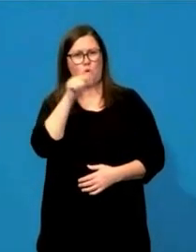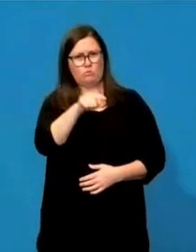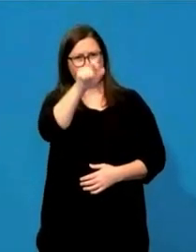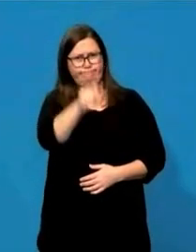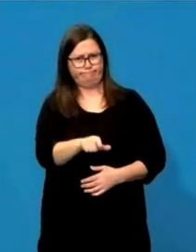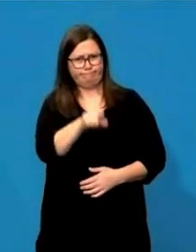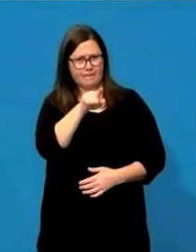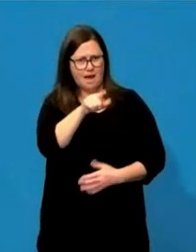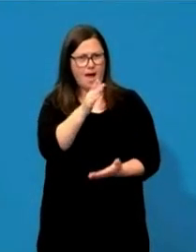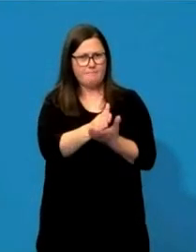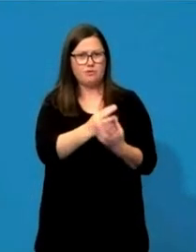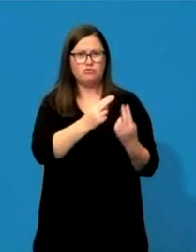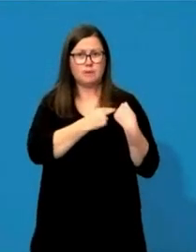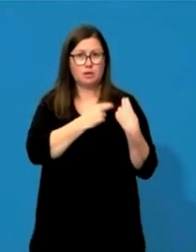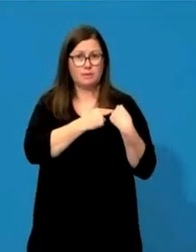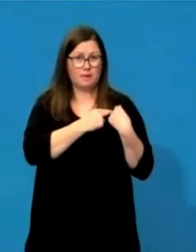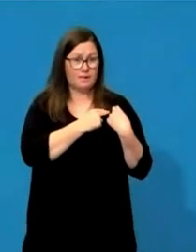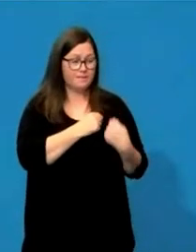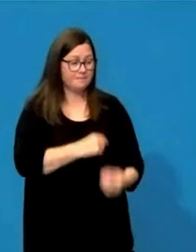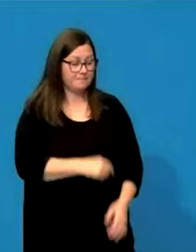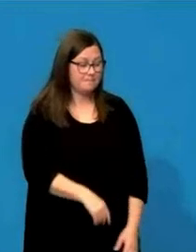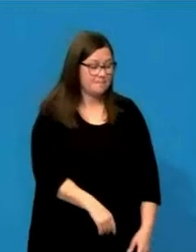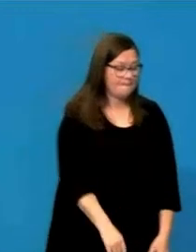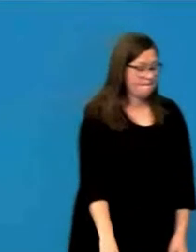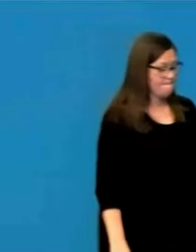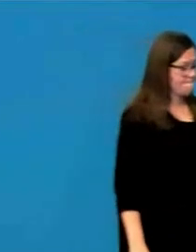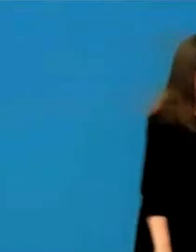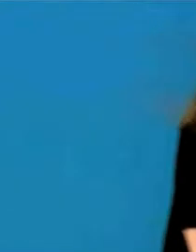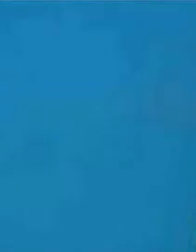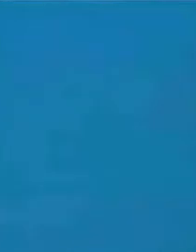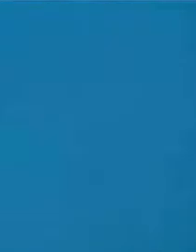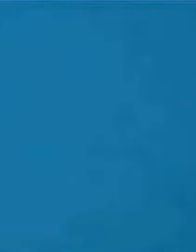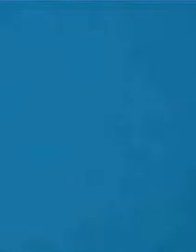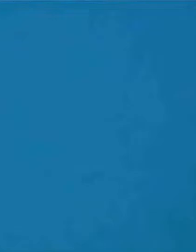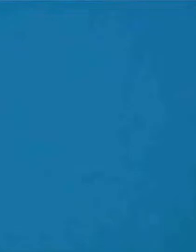And when was it that Ronita first applied for the NDIS?